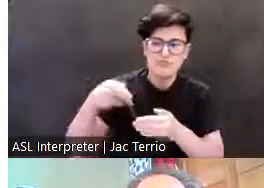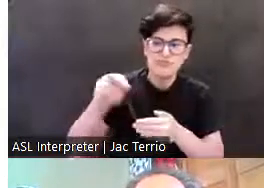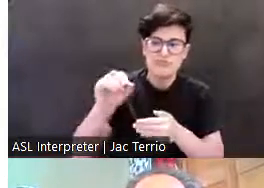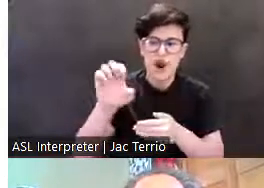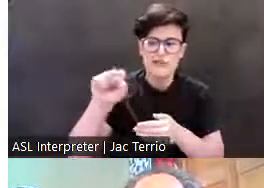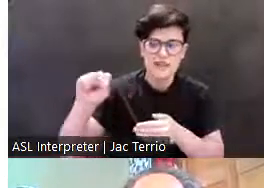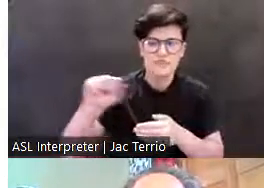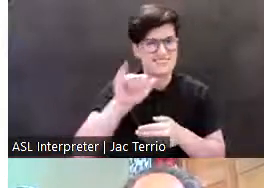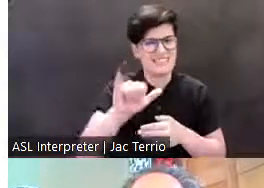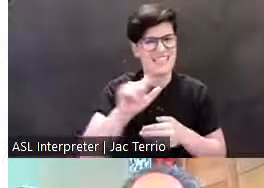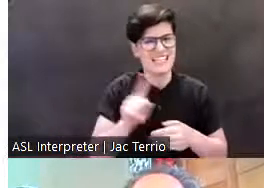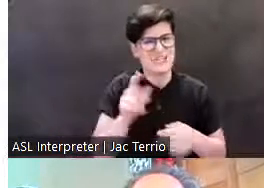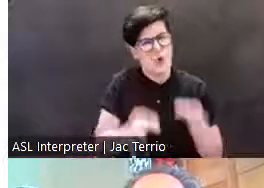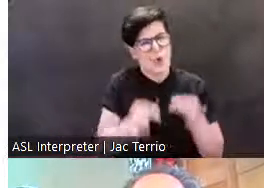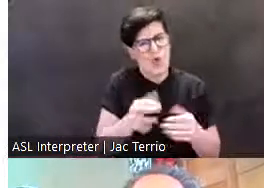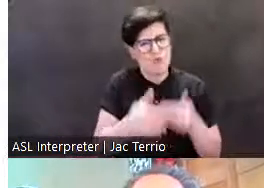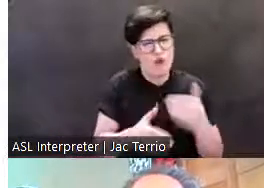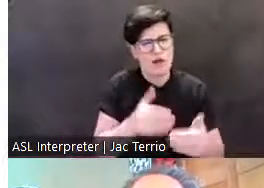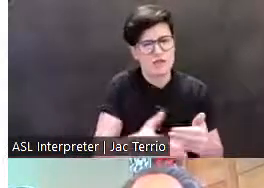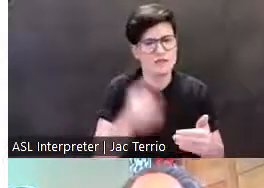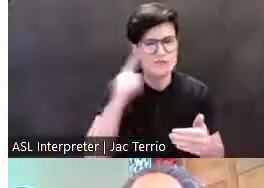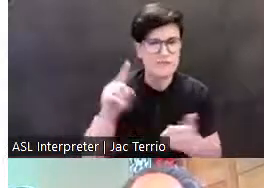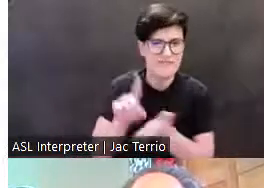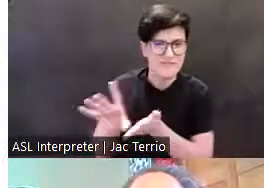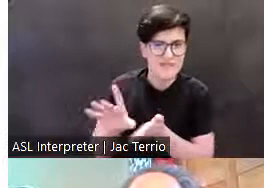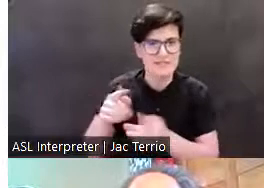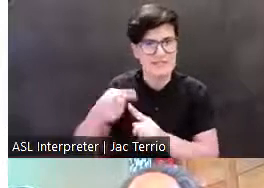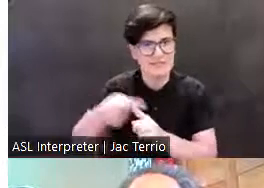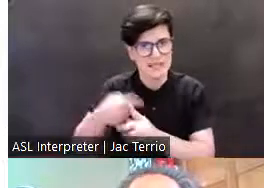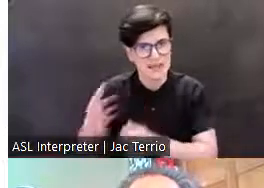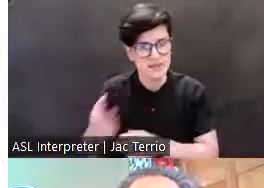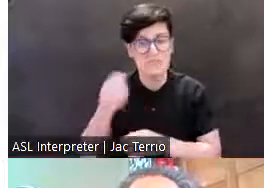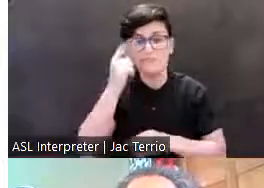A landlord is not allowed to change the locks on you.